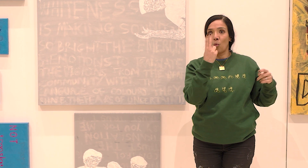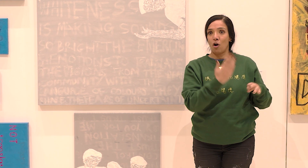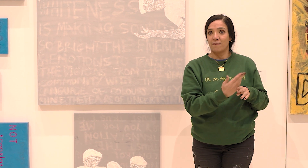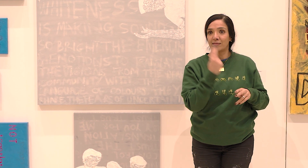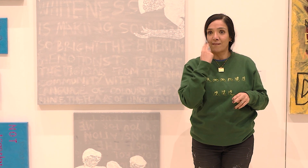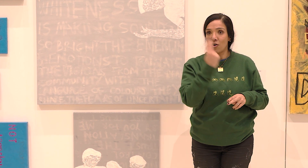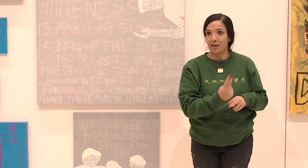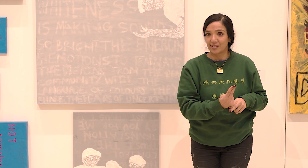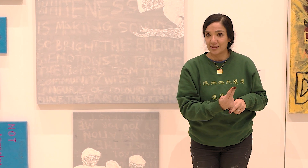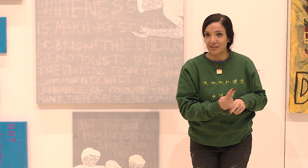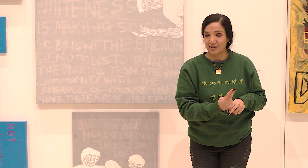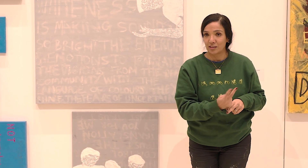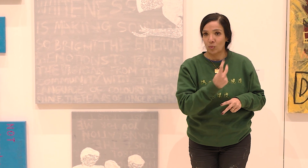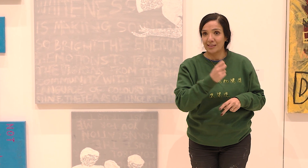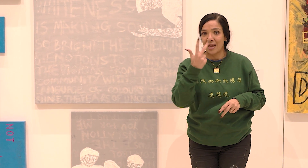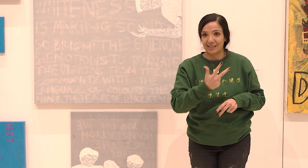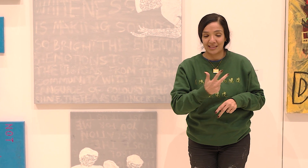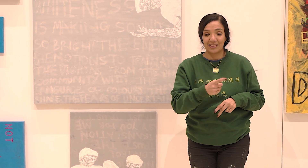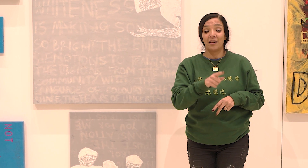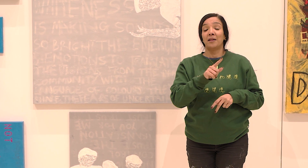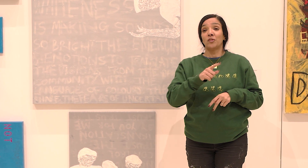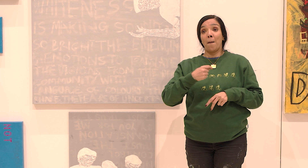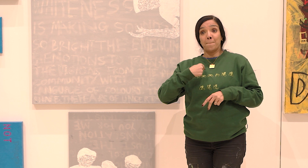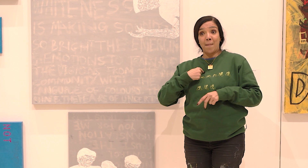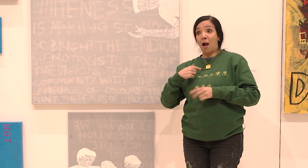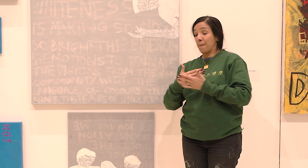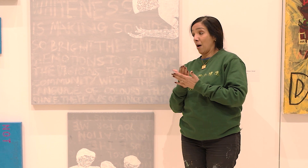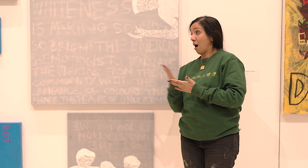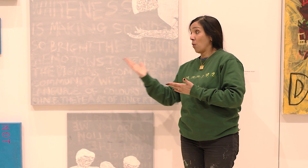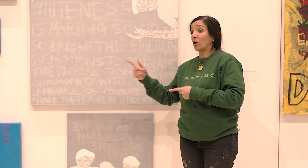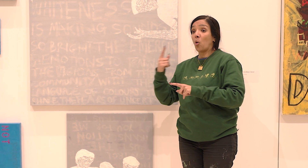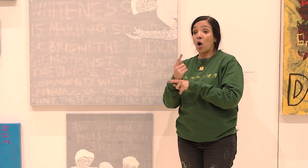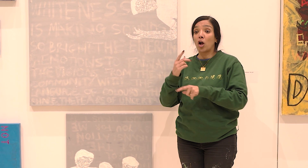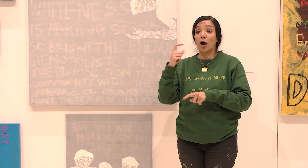and now an extra show for the Deaf artist.